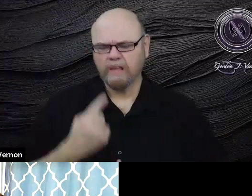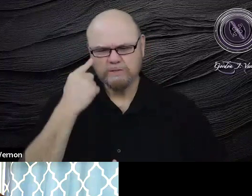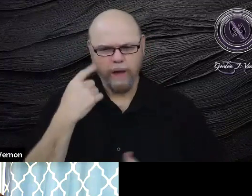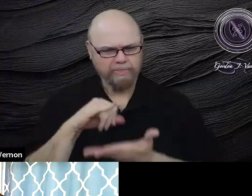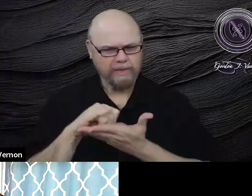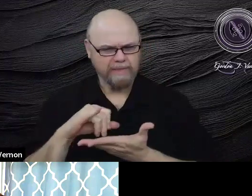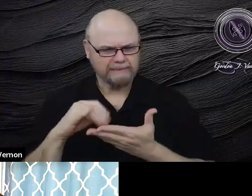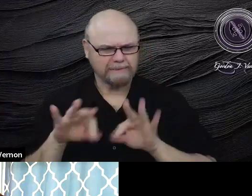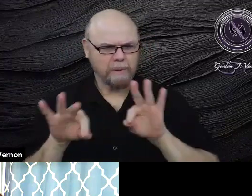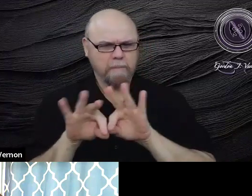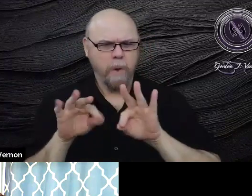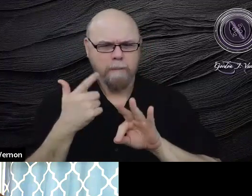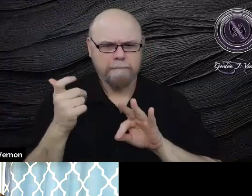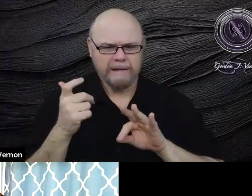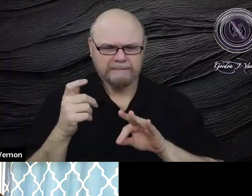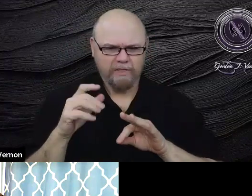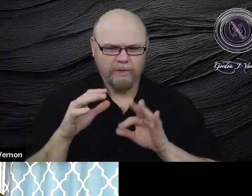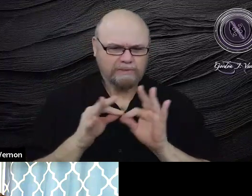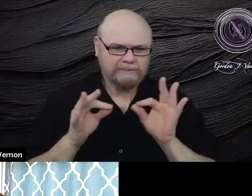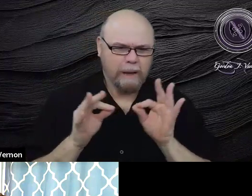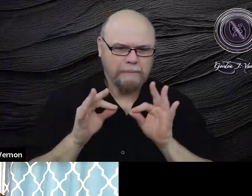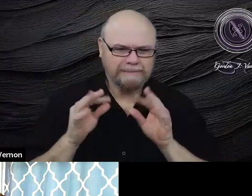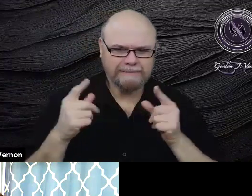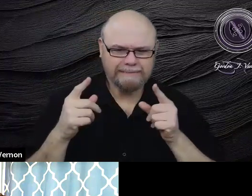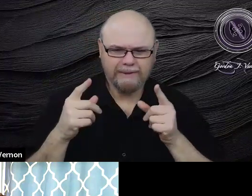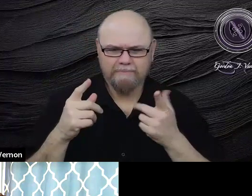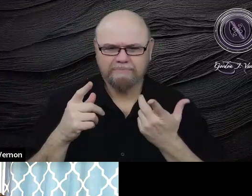that we put participants into a two-dimensional space